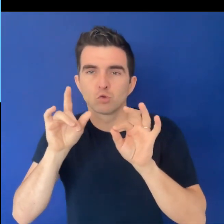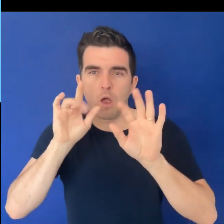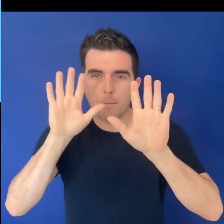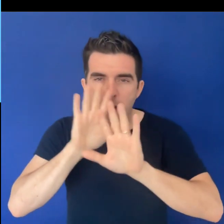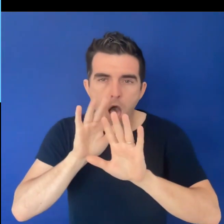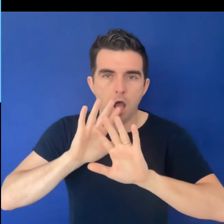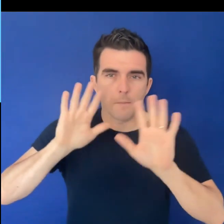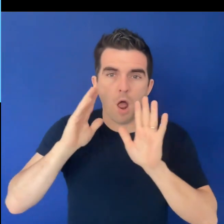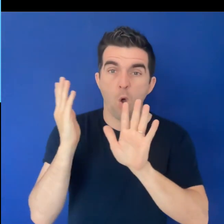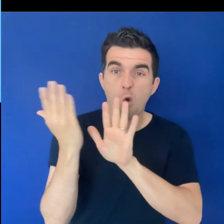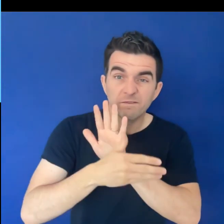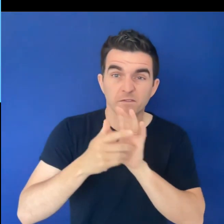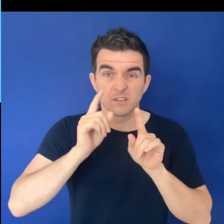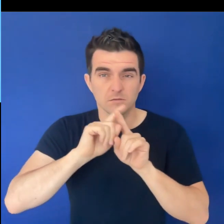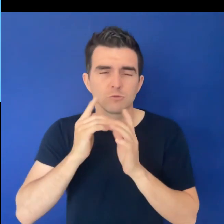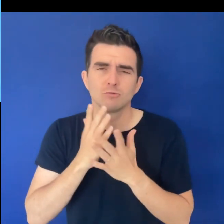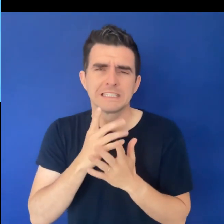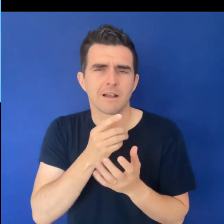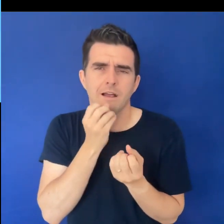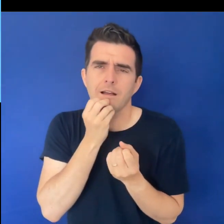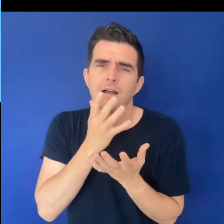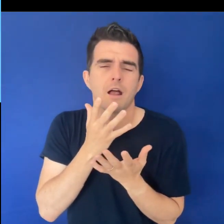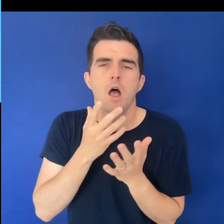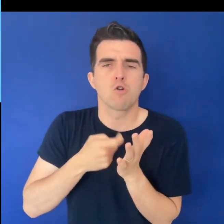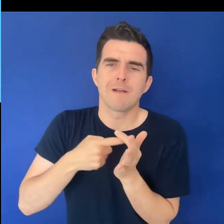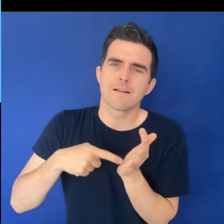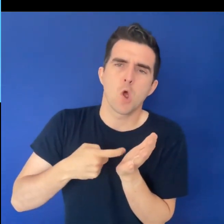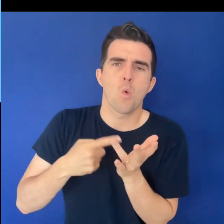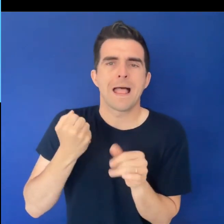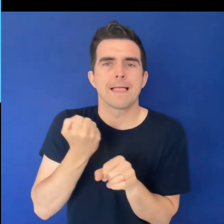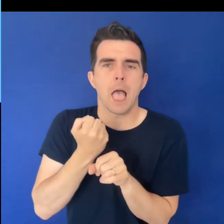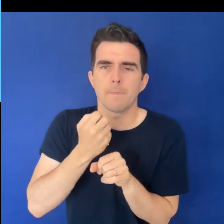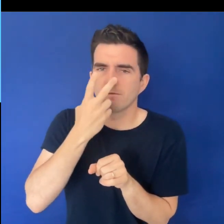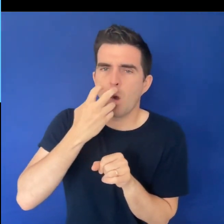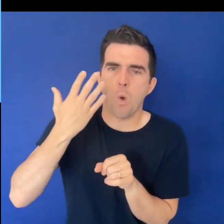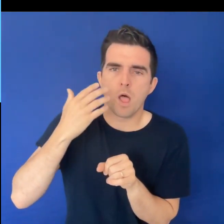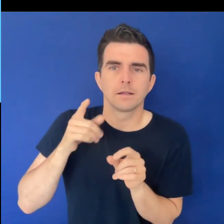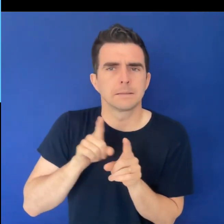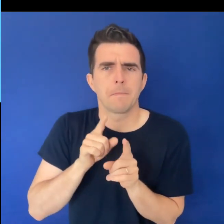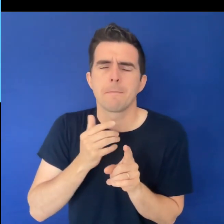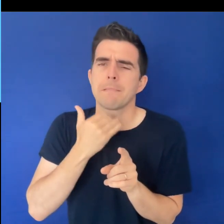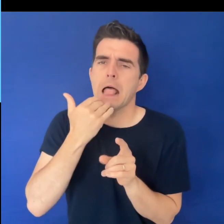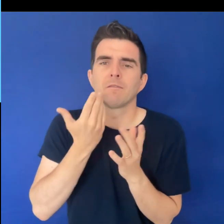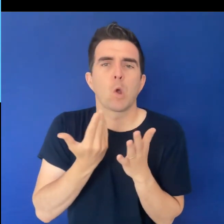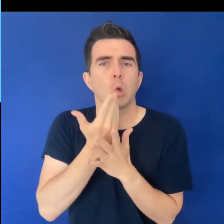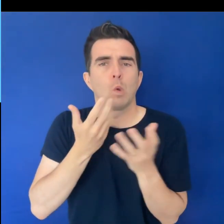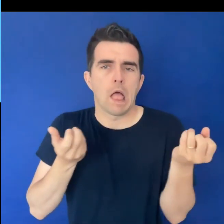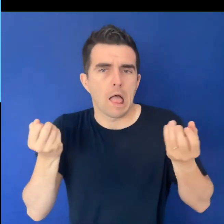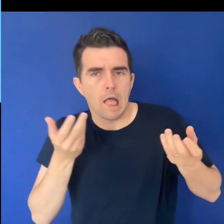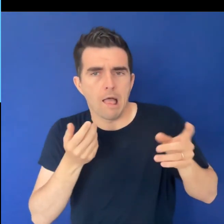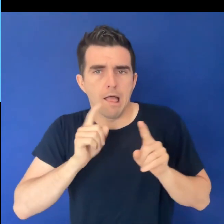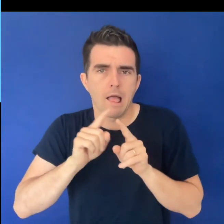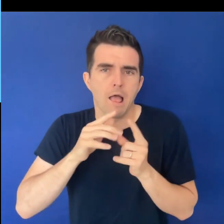Elsie is a love letter to retro-action platformers of old, while packing in plenty of new elements to give the genre a modern twist,